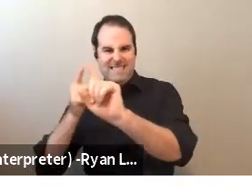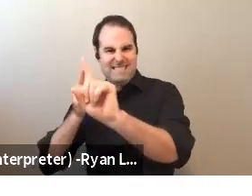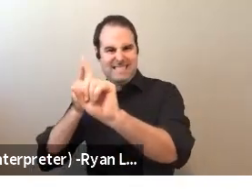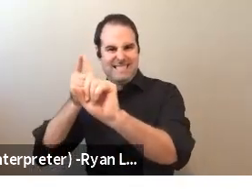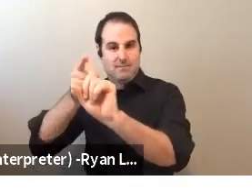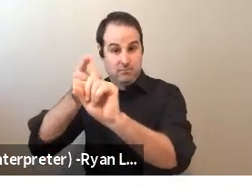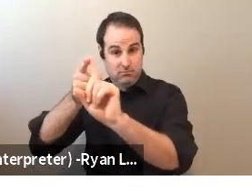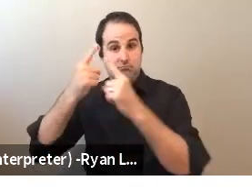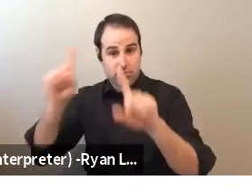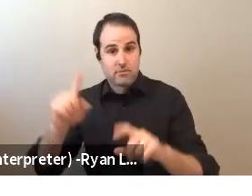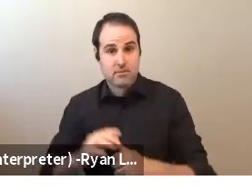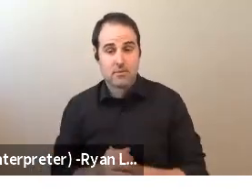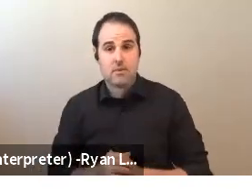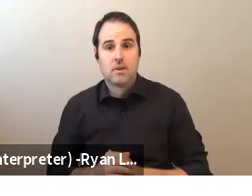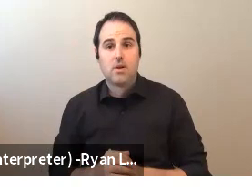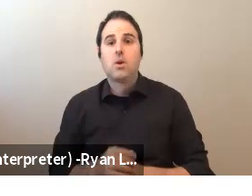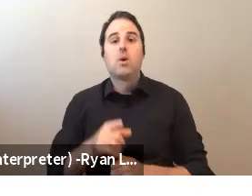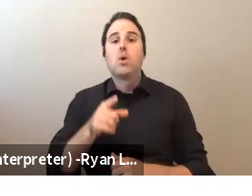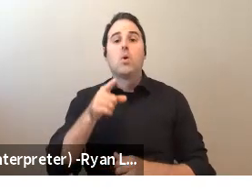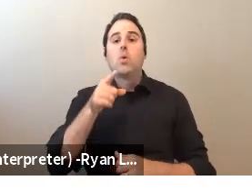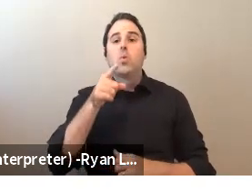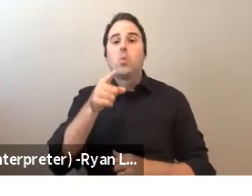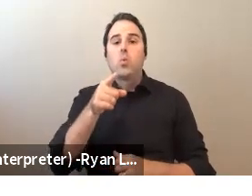Sally Potter: You decide not what a publisher decides